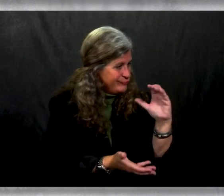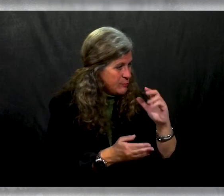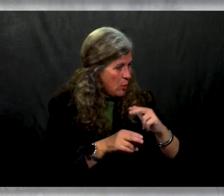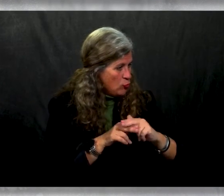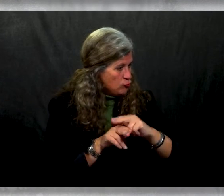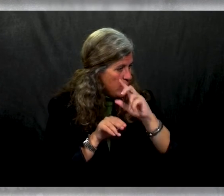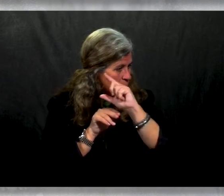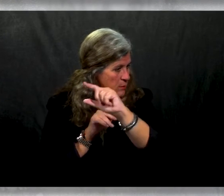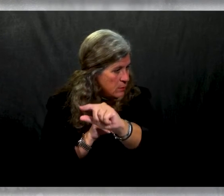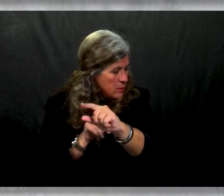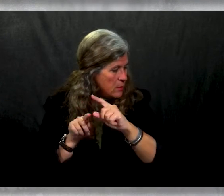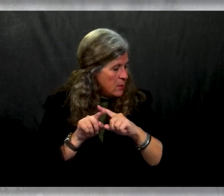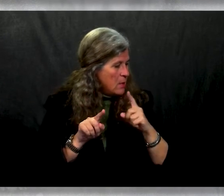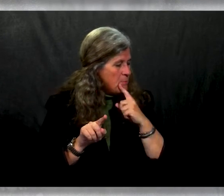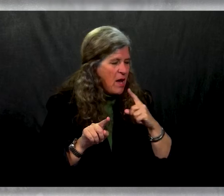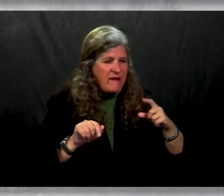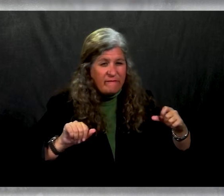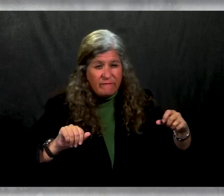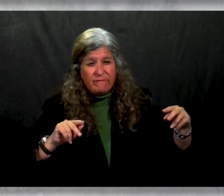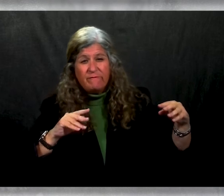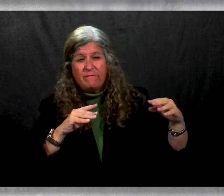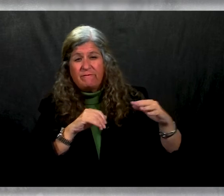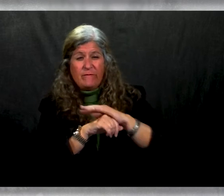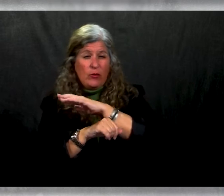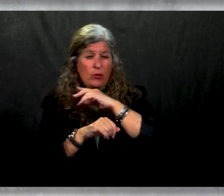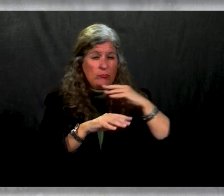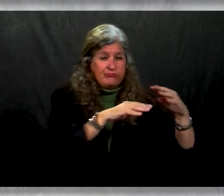And at that time, the full Warsaw ghetto uprising began,